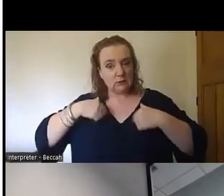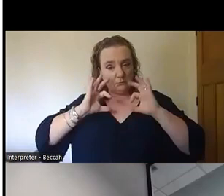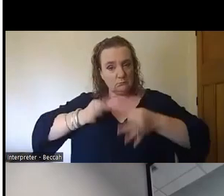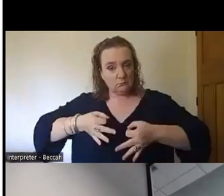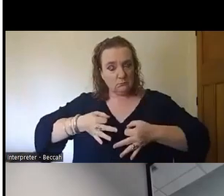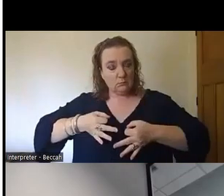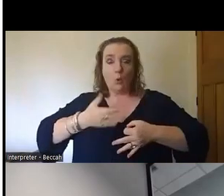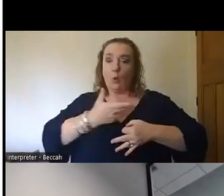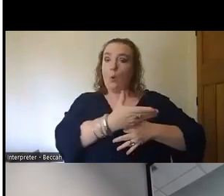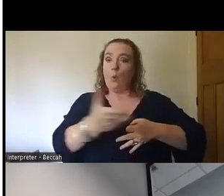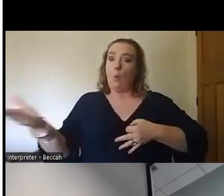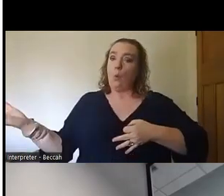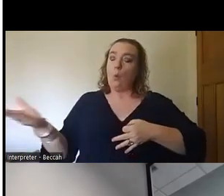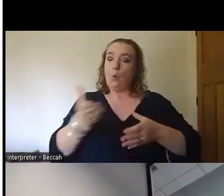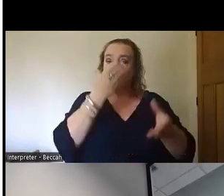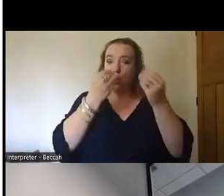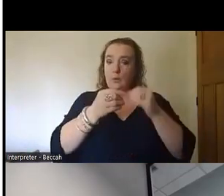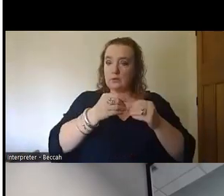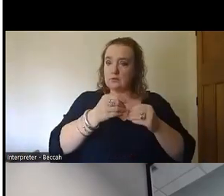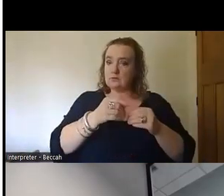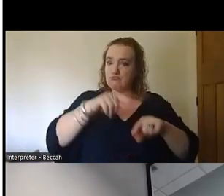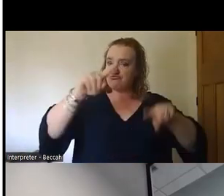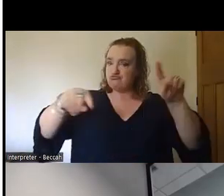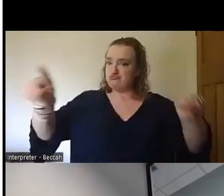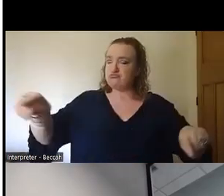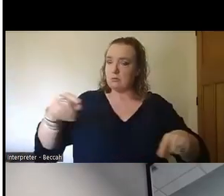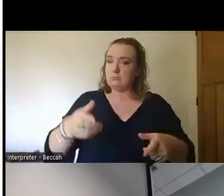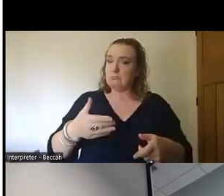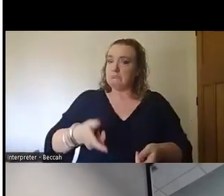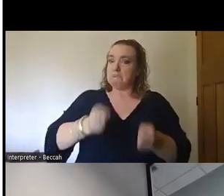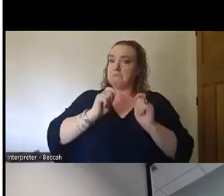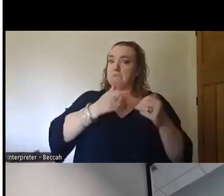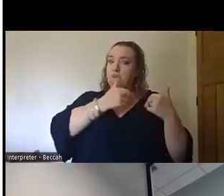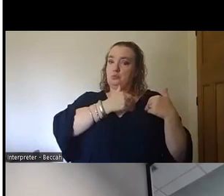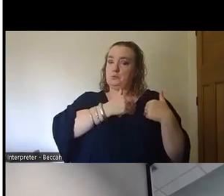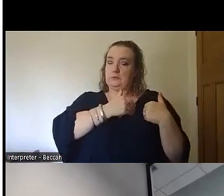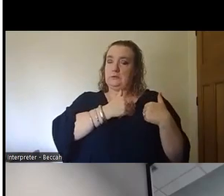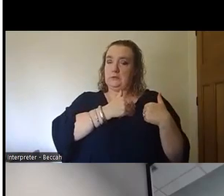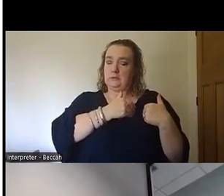as being their responsibility, knowing that all learners bring something different to that learning.